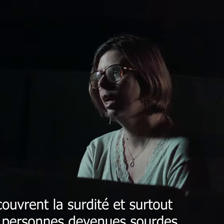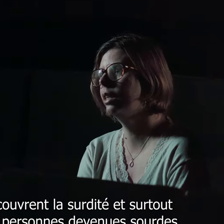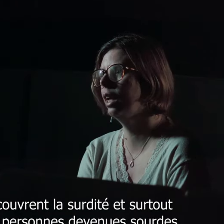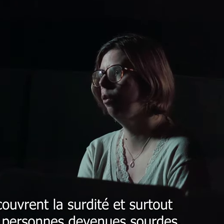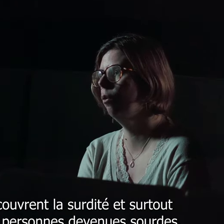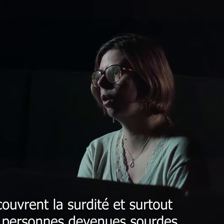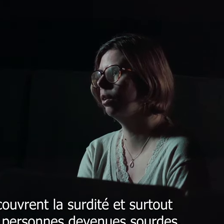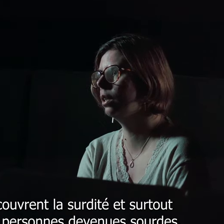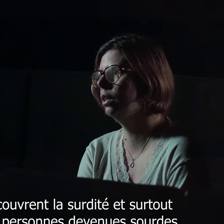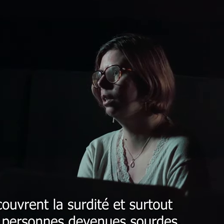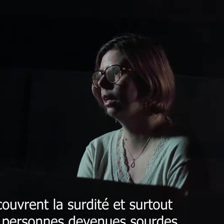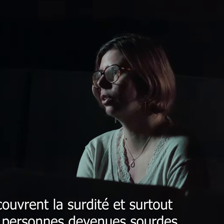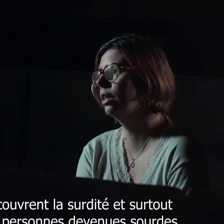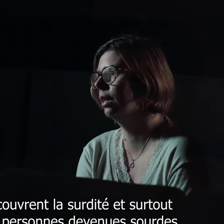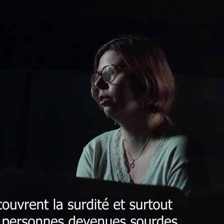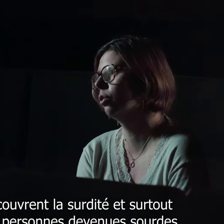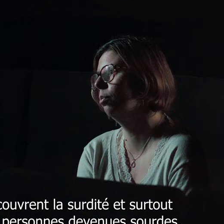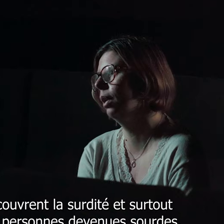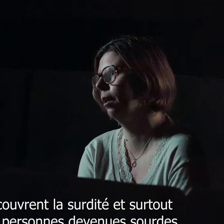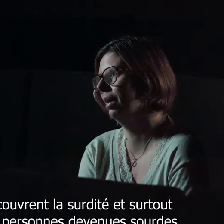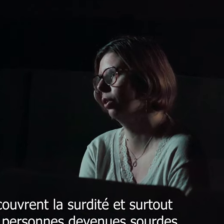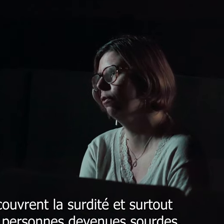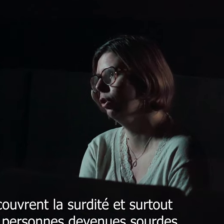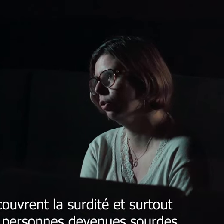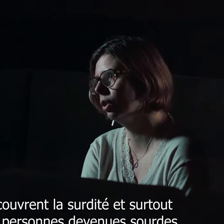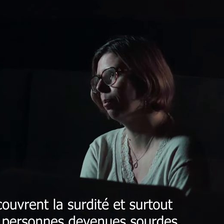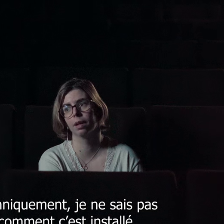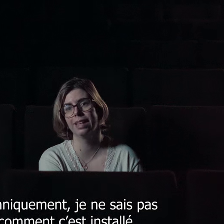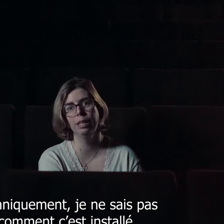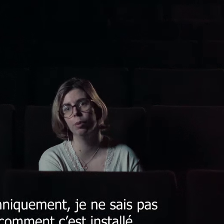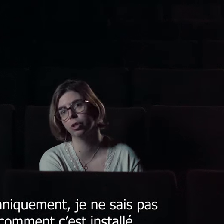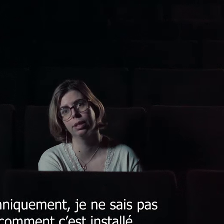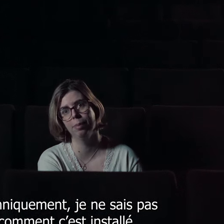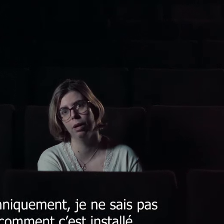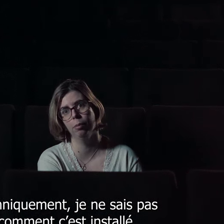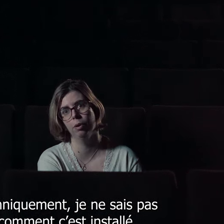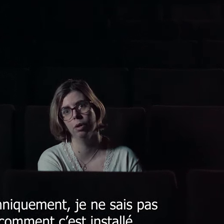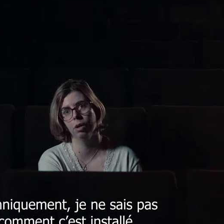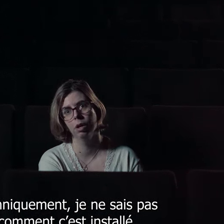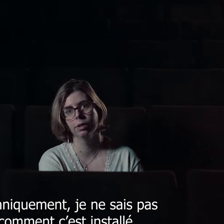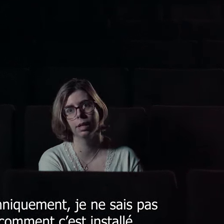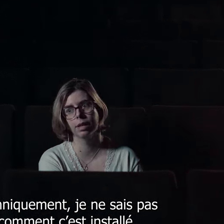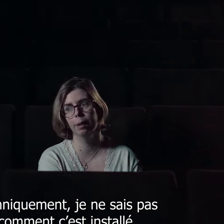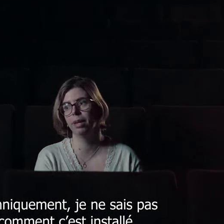who discover deafness and especially for people who have become deaf. Technically I don't know how it's installed